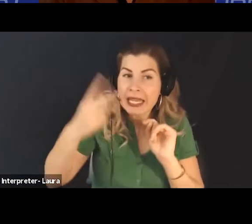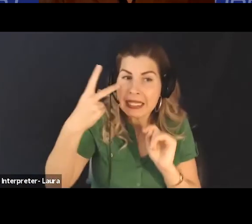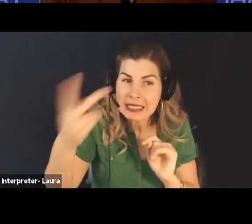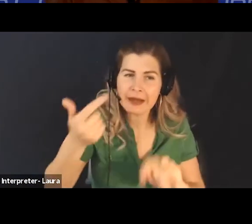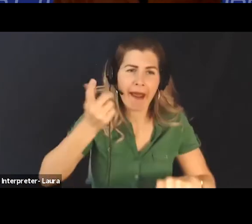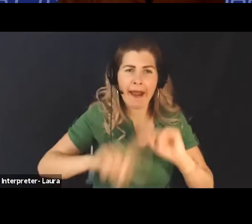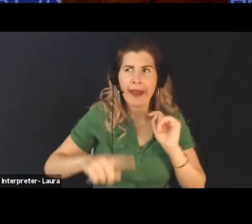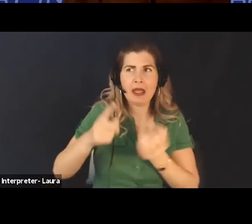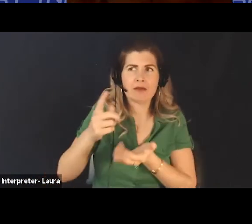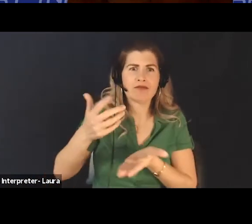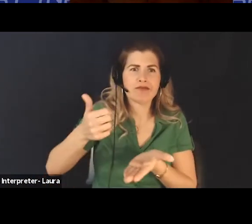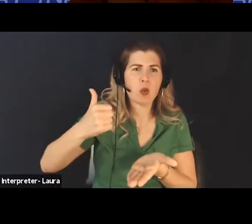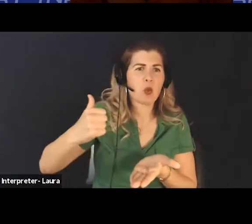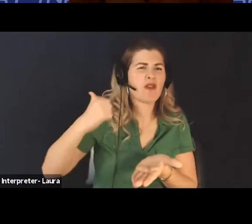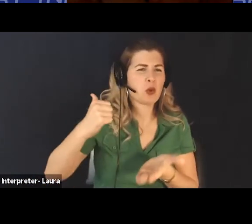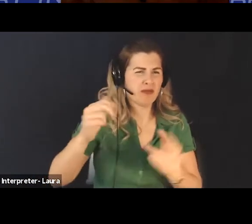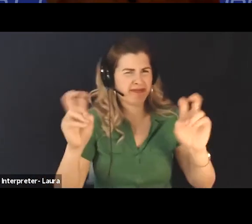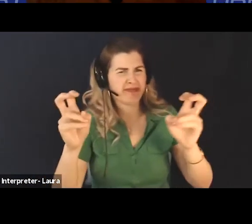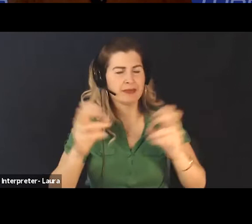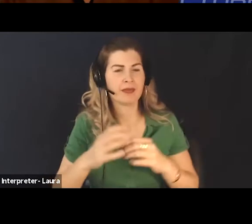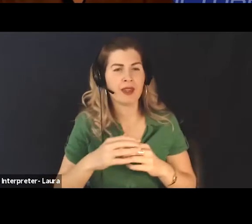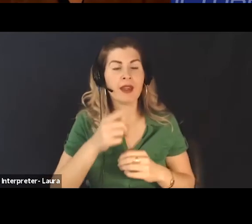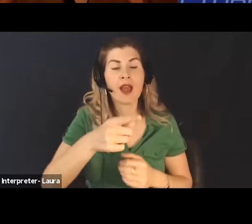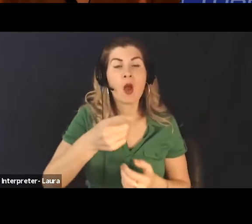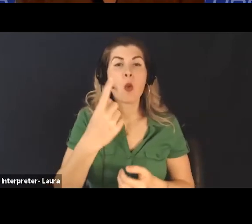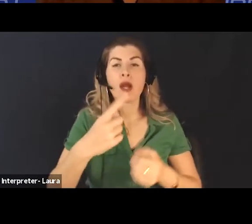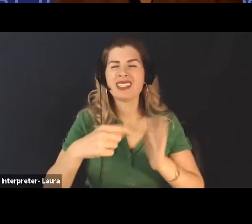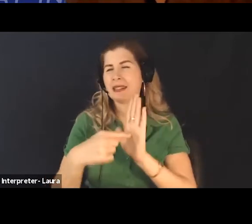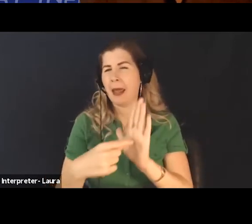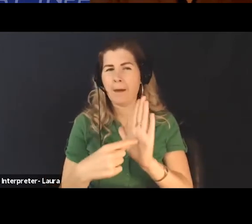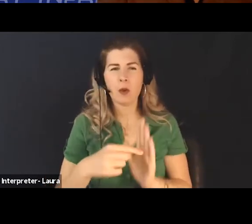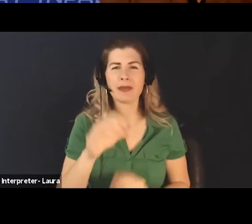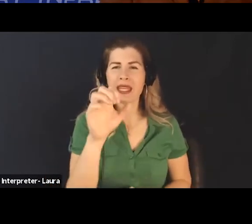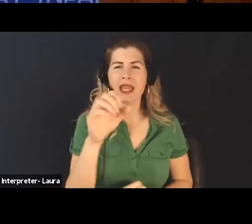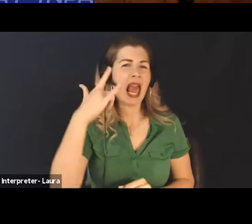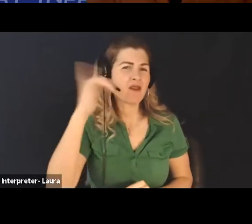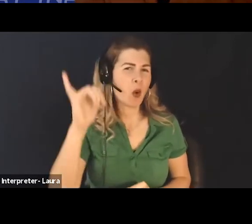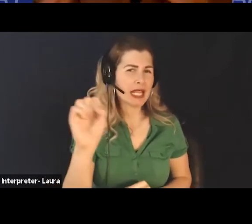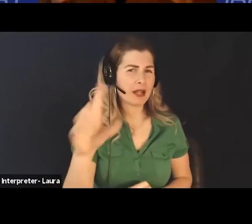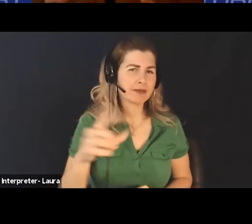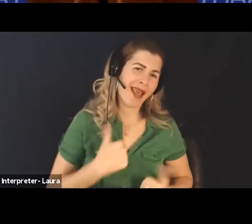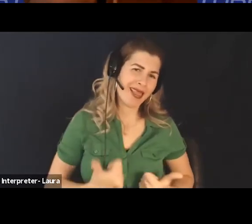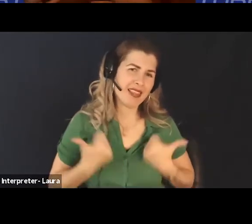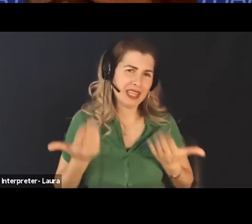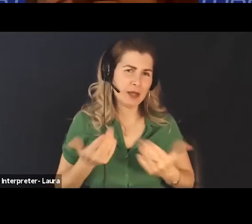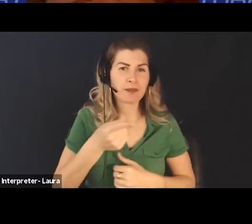So the battle over smart street lights in San Diego where I live, was the battle between what it does